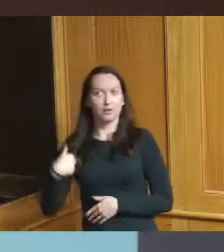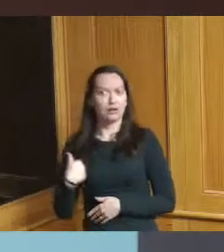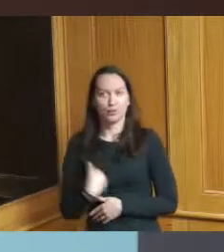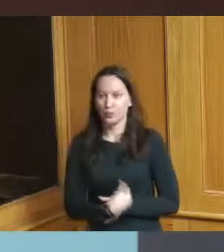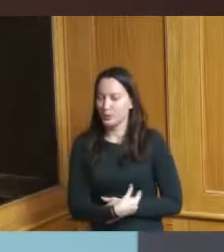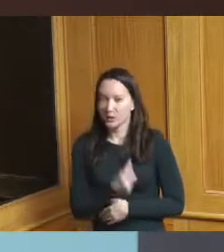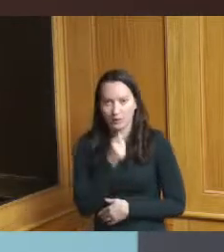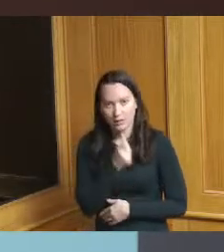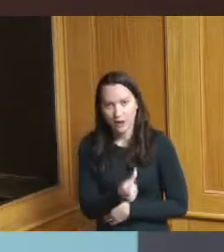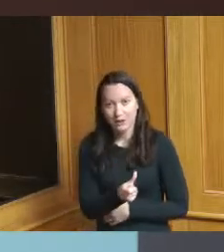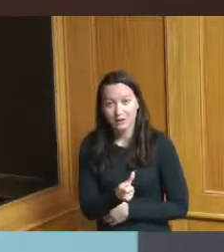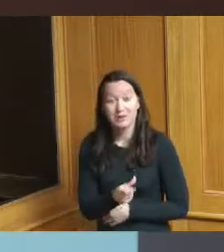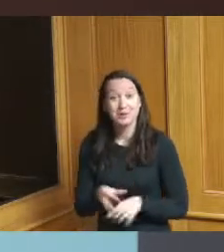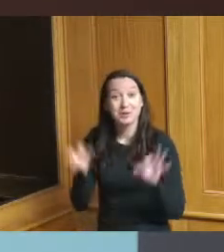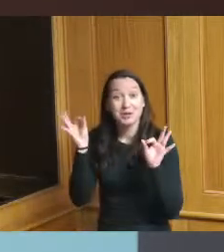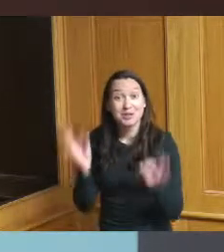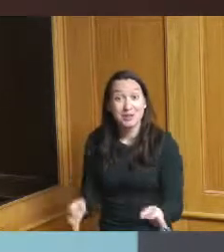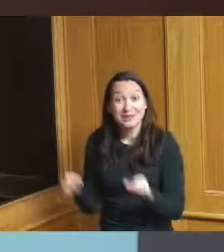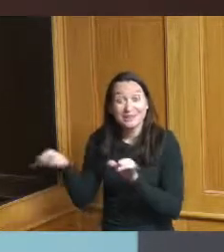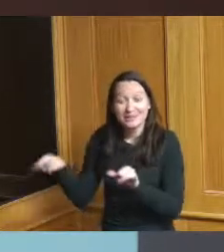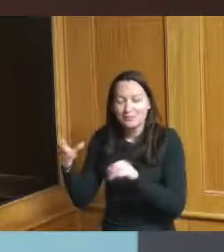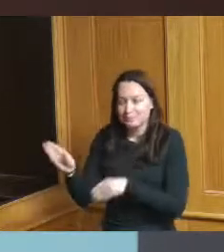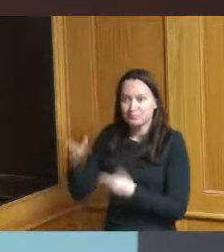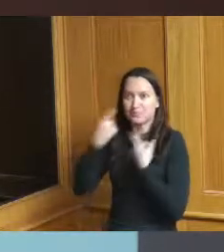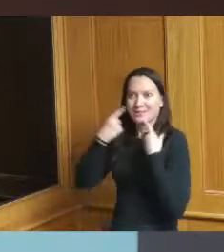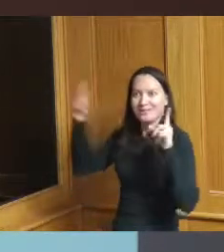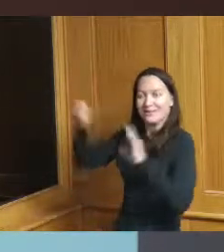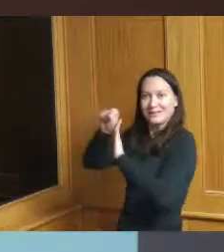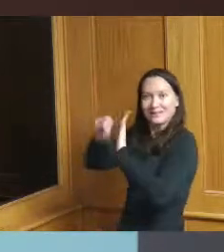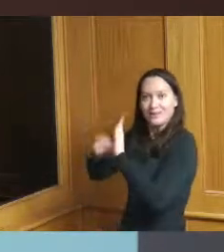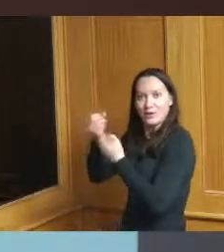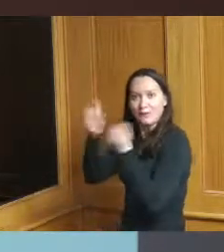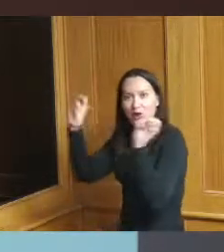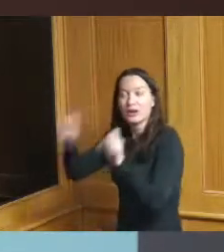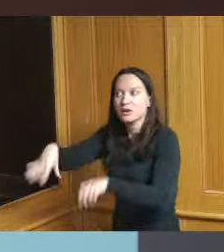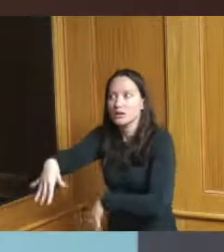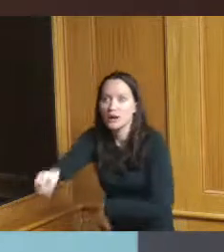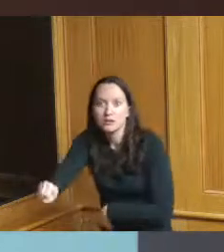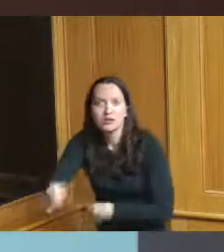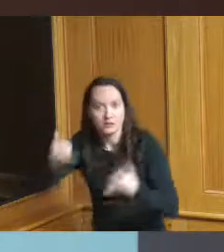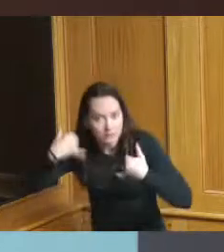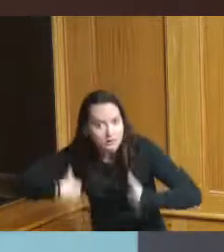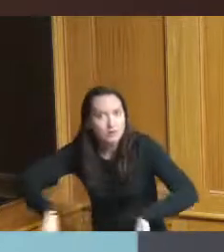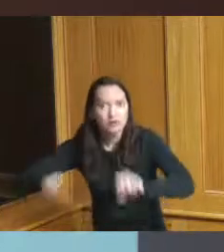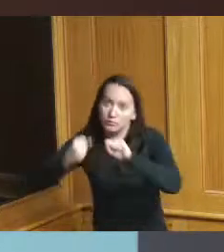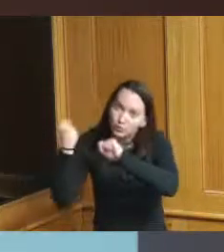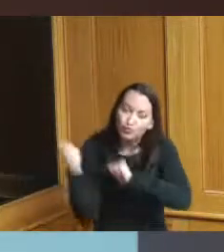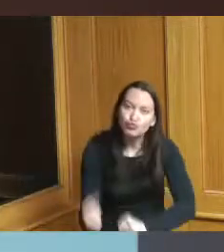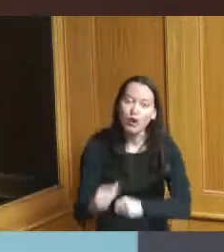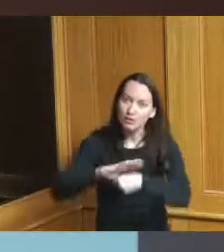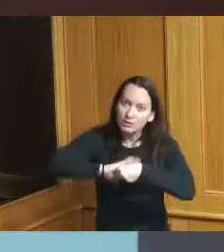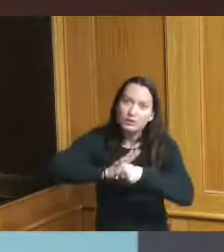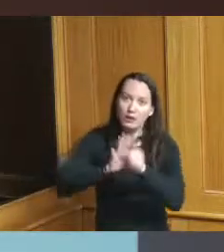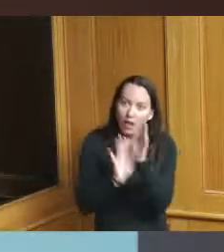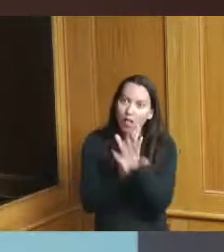your resolution today is exactly what's needed to let people know that yes this is we are still very much into the pandemic and we are risk